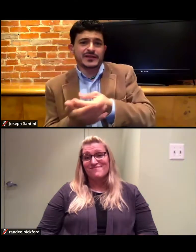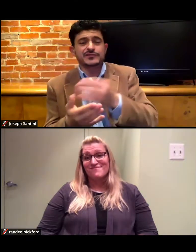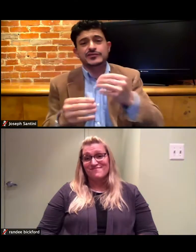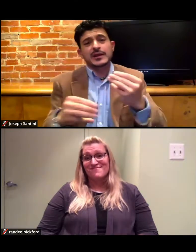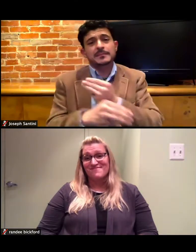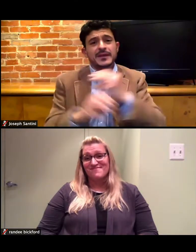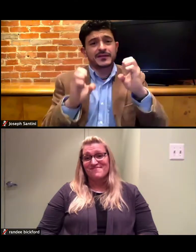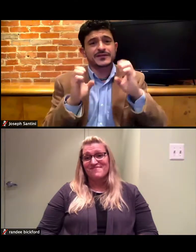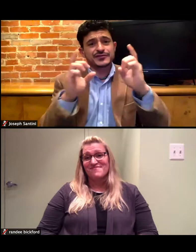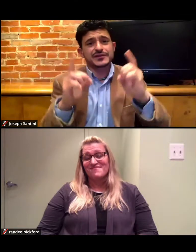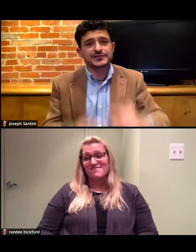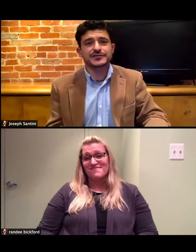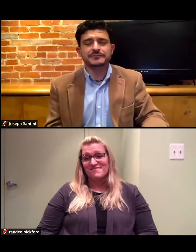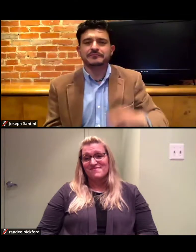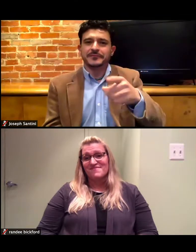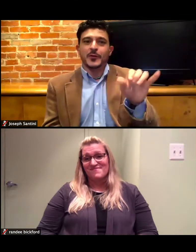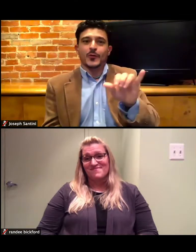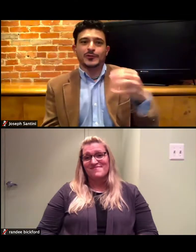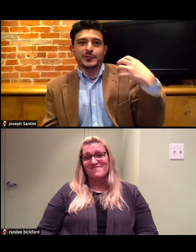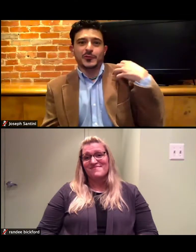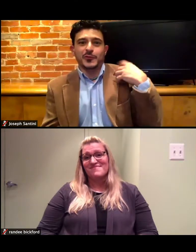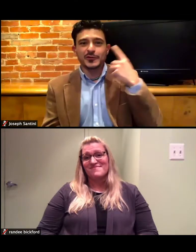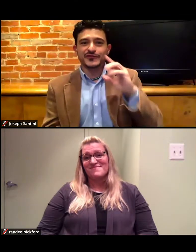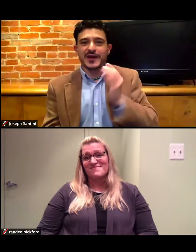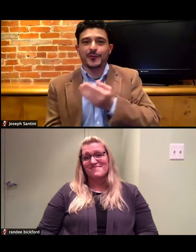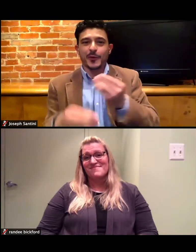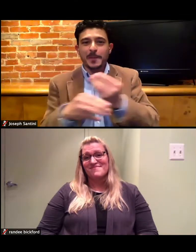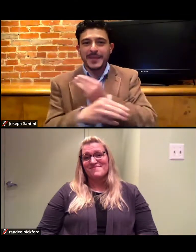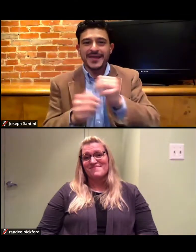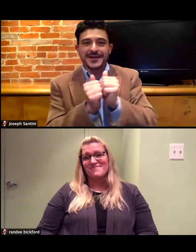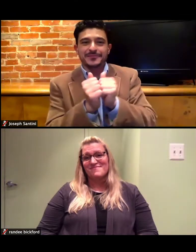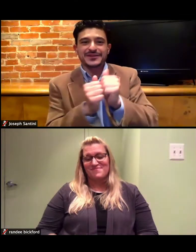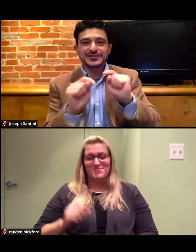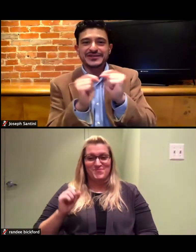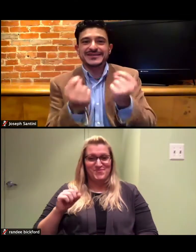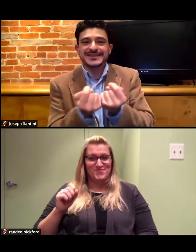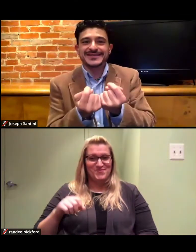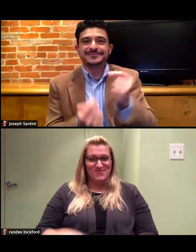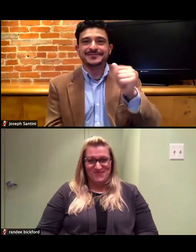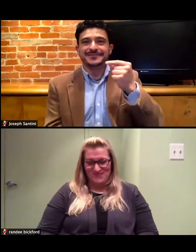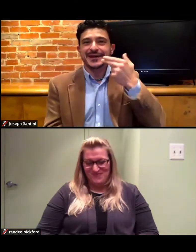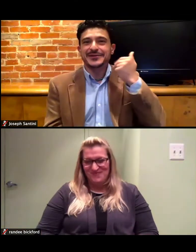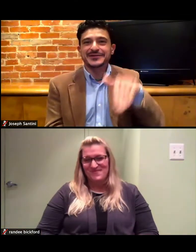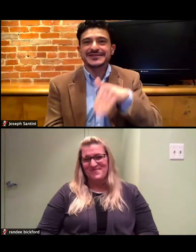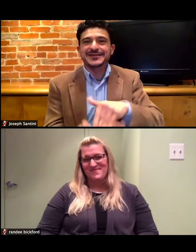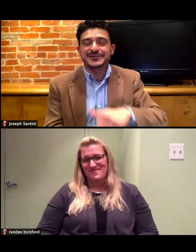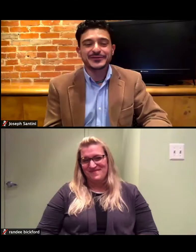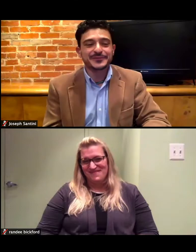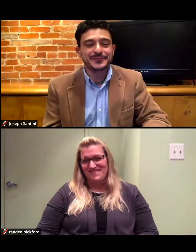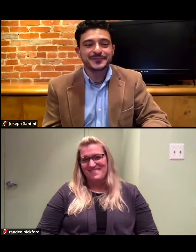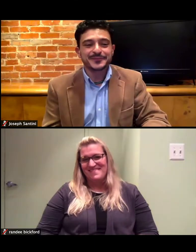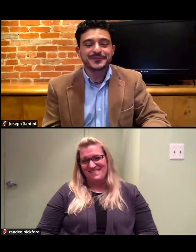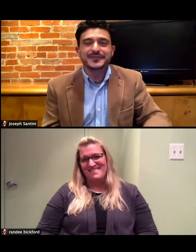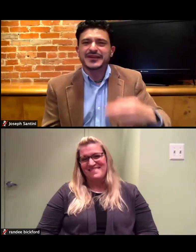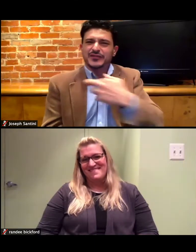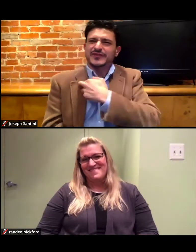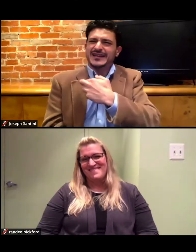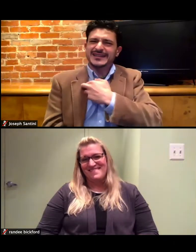and is an expert in Financial and Math Education and she also is a coach for our Math Competition Team as well at the Clerc Center.